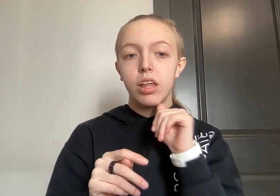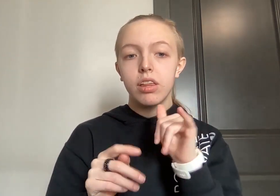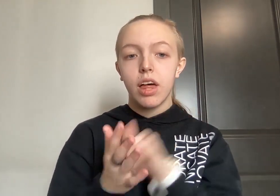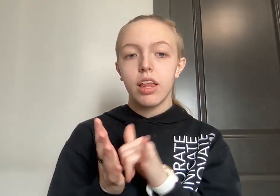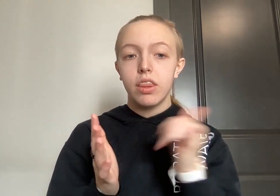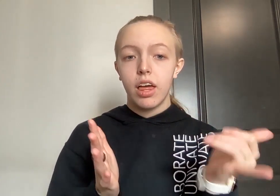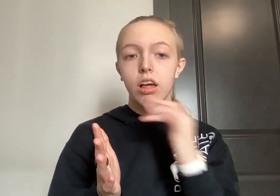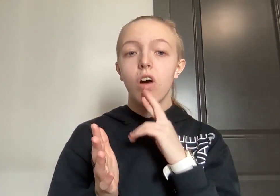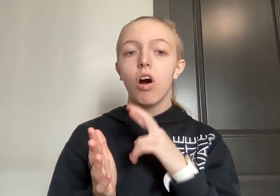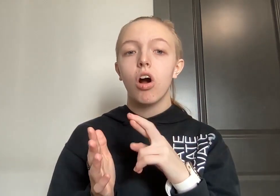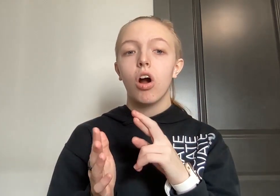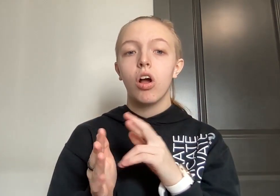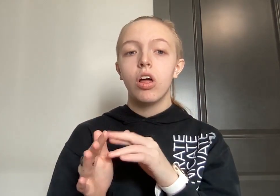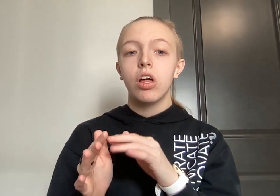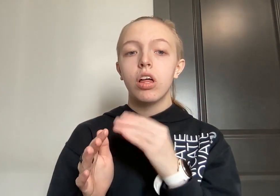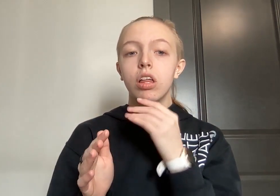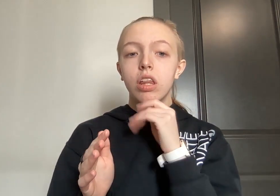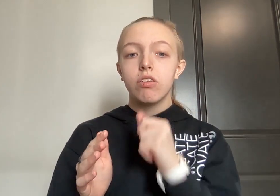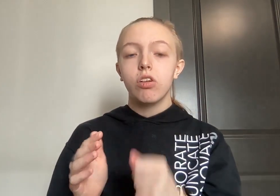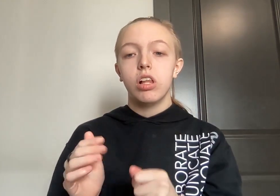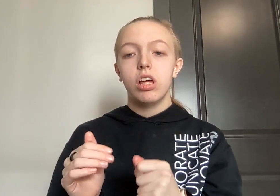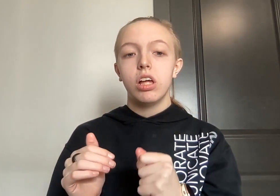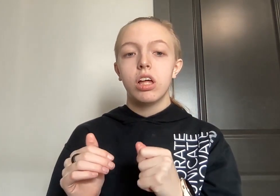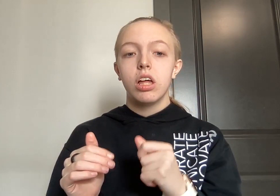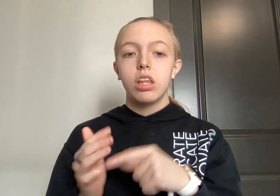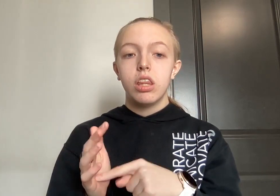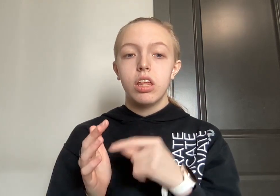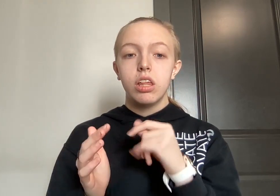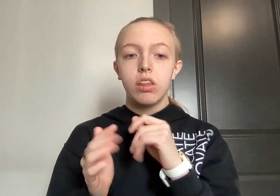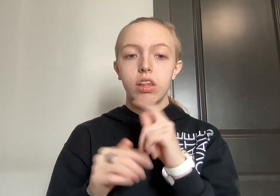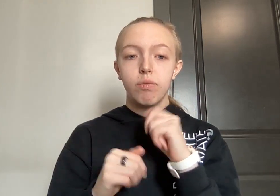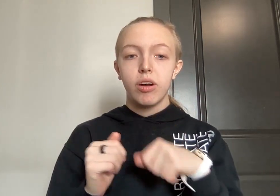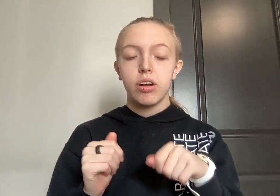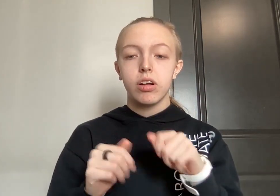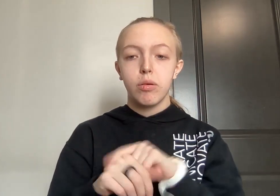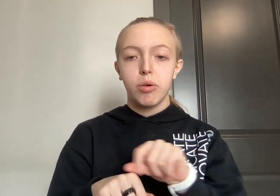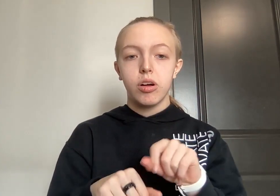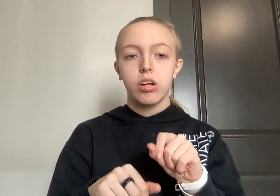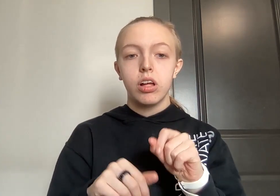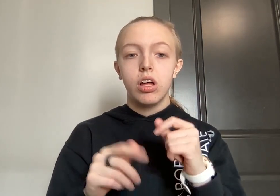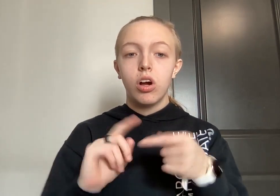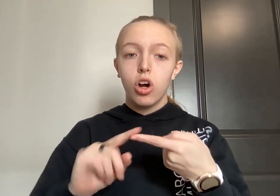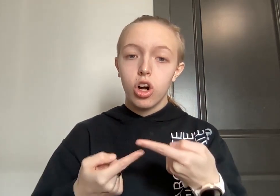is that they are elderly. This mark